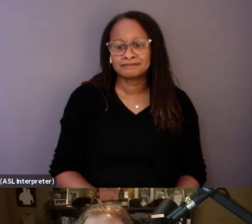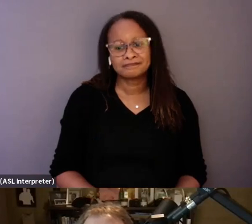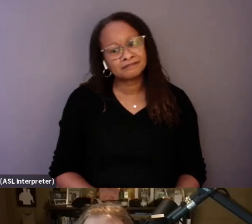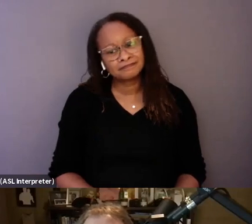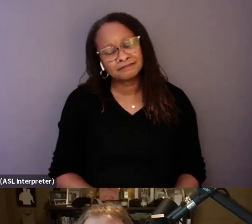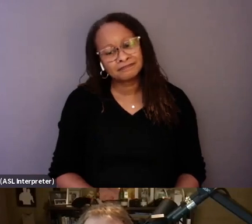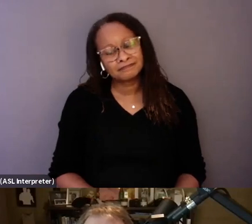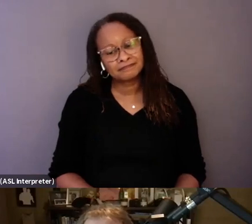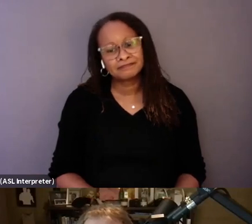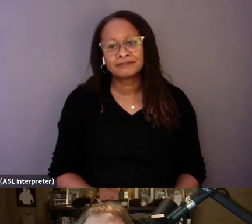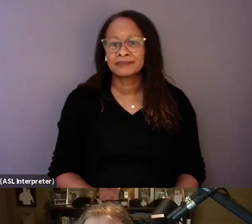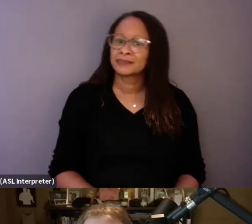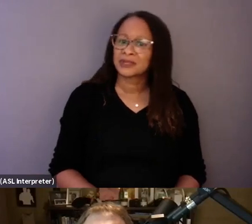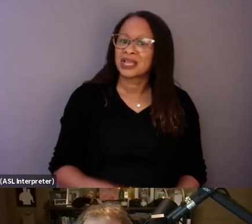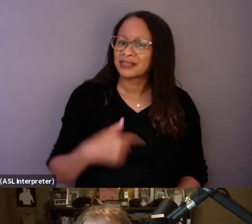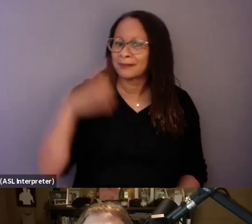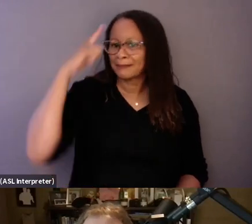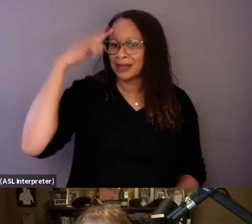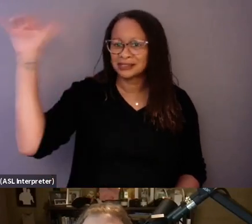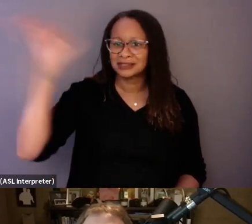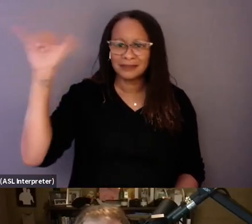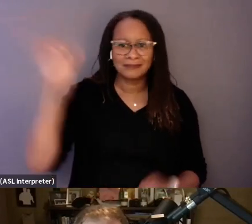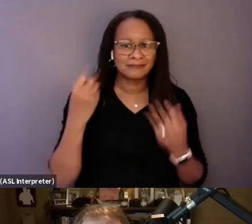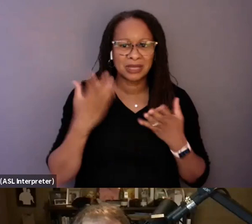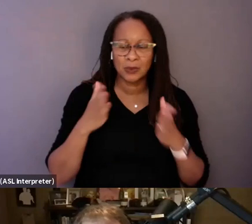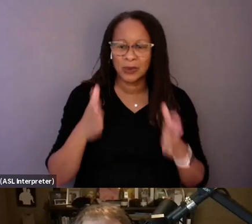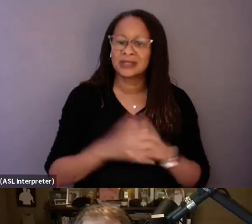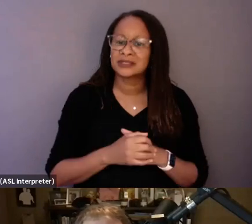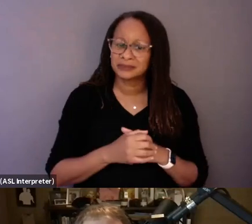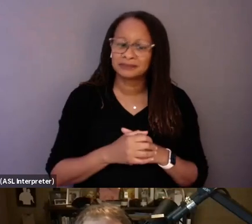I said, they were like-minded in many ways, although they were very different- - So different. They shared a lot.